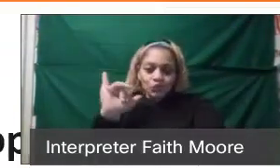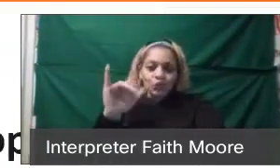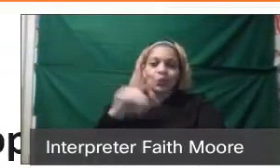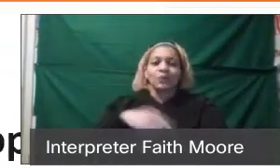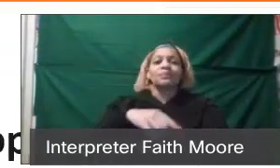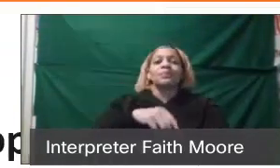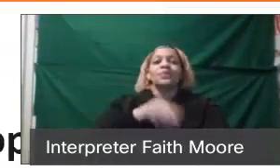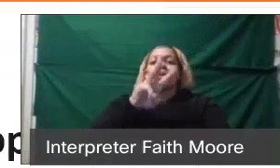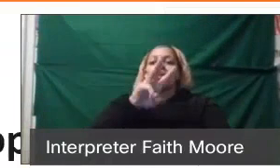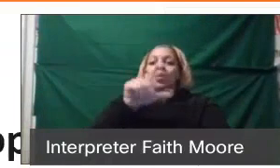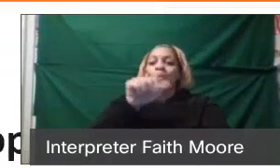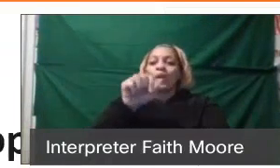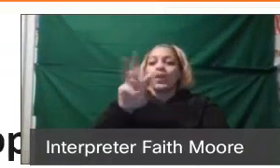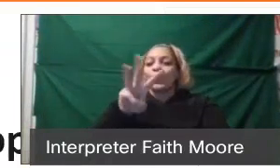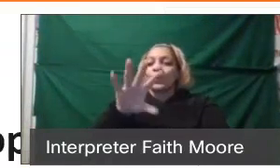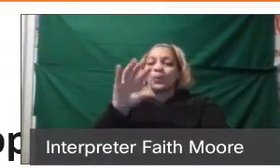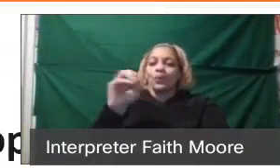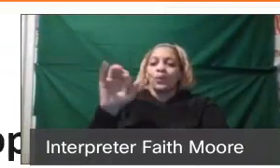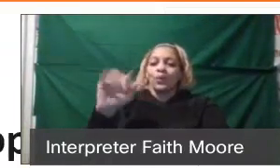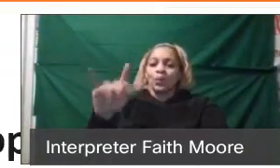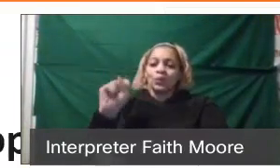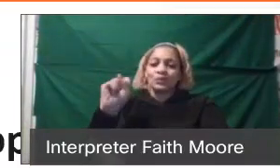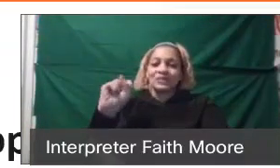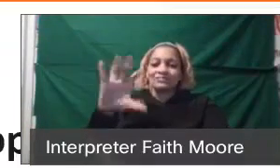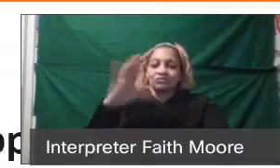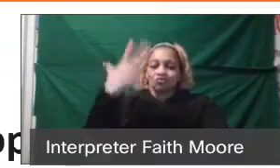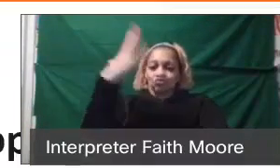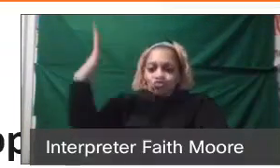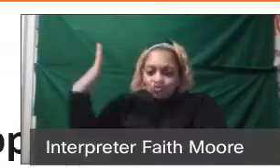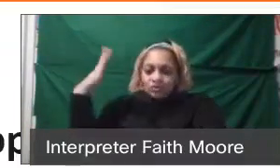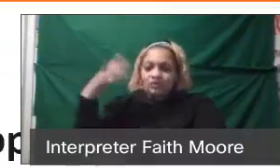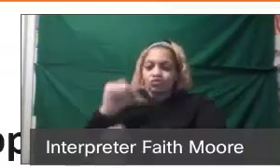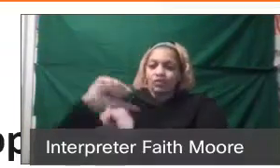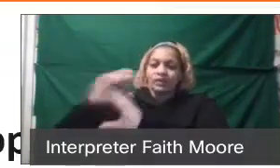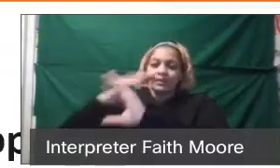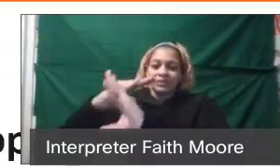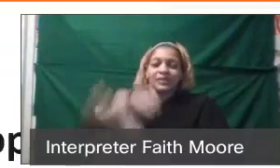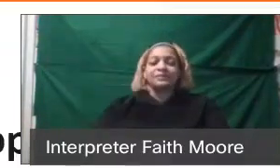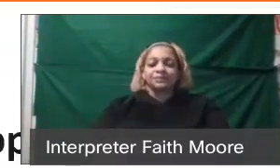And then there's a bit of a drop off here so we are looking at putting some.